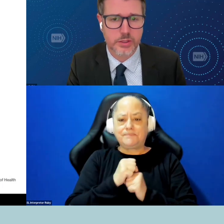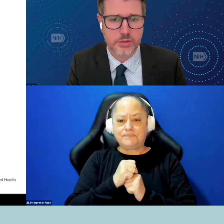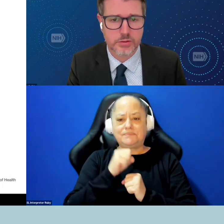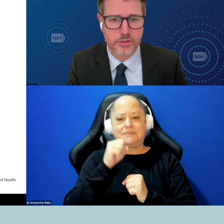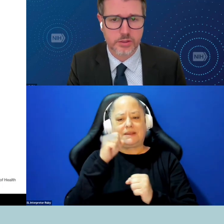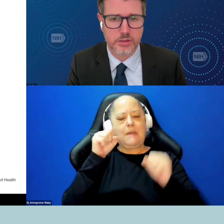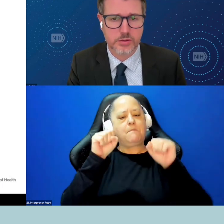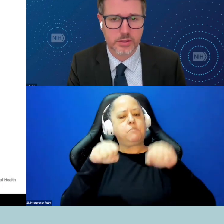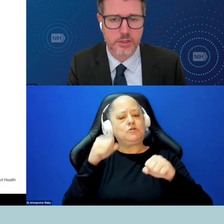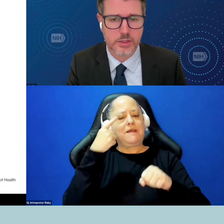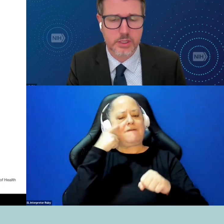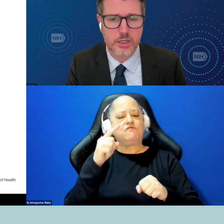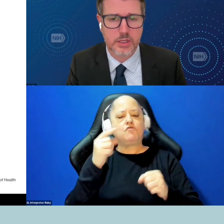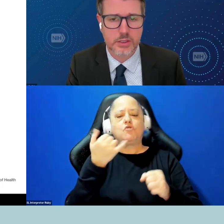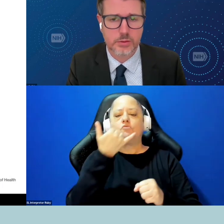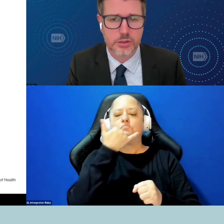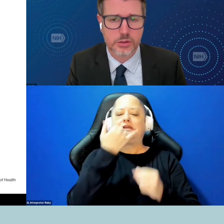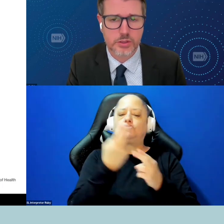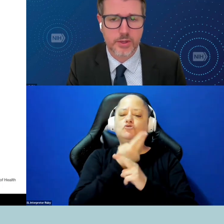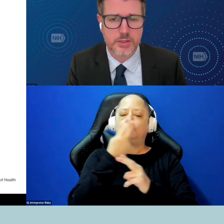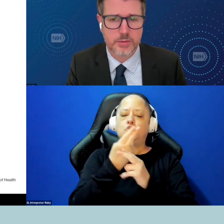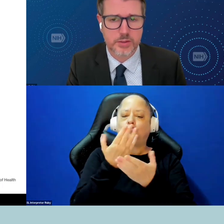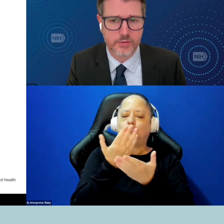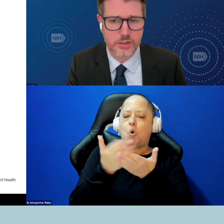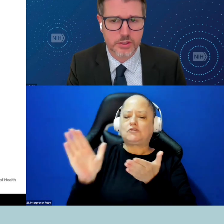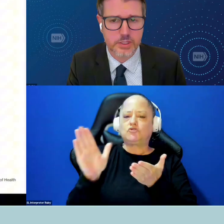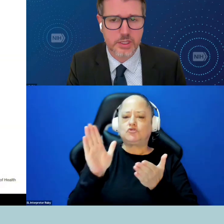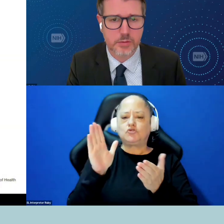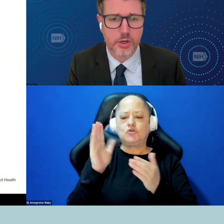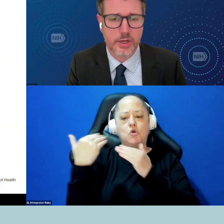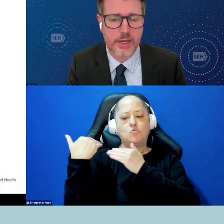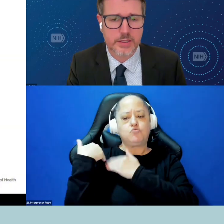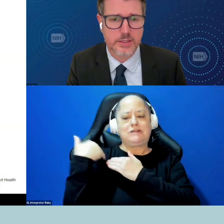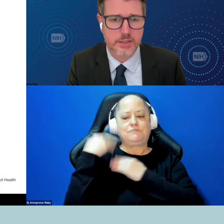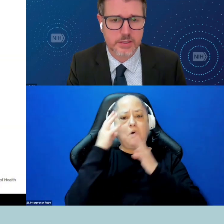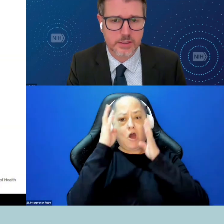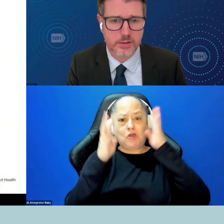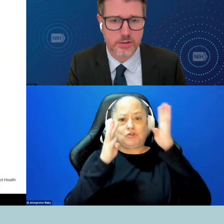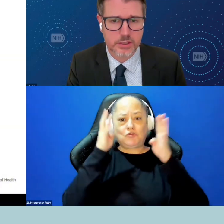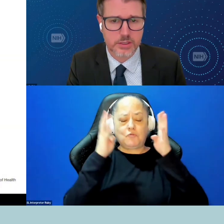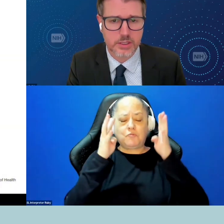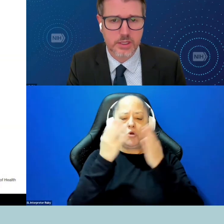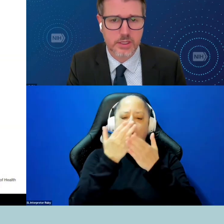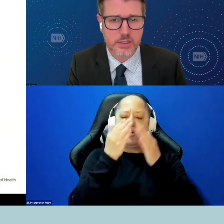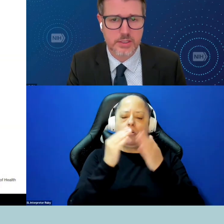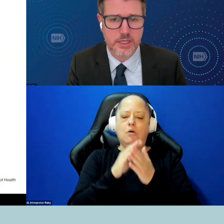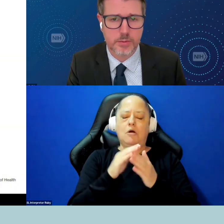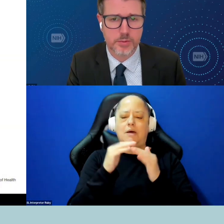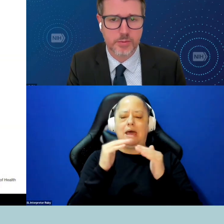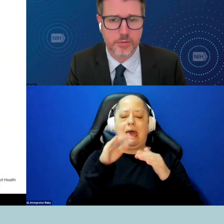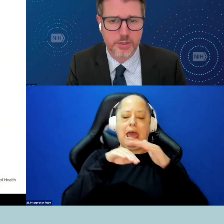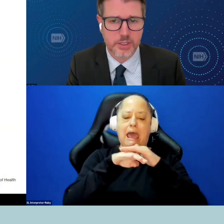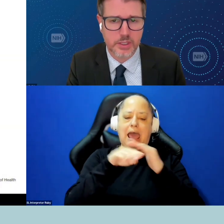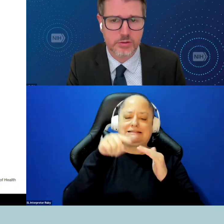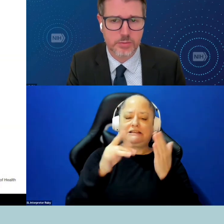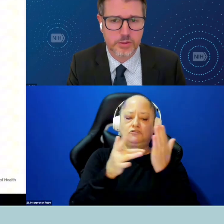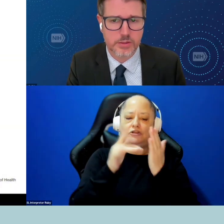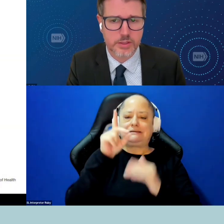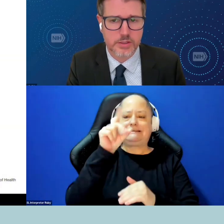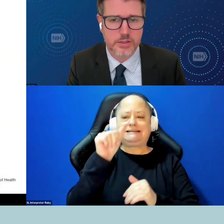for misuse or exclusion. To ensure responsible innovation and broad access to these technologies, disabled people must be key contributors and